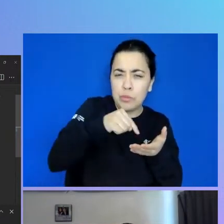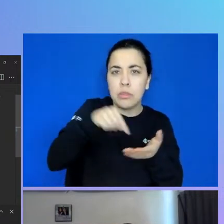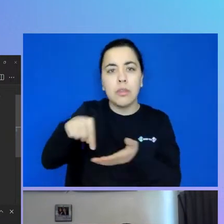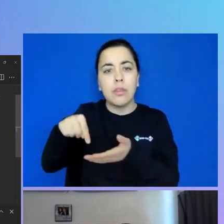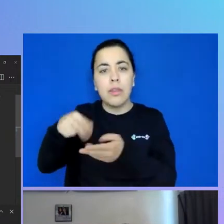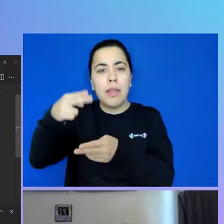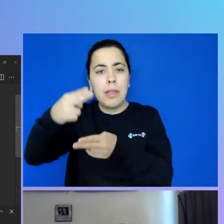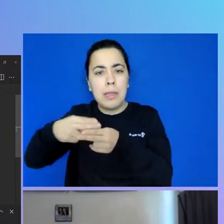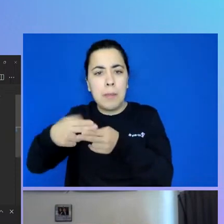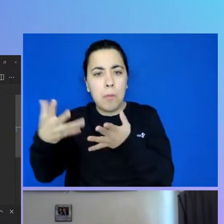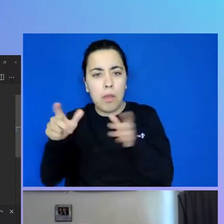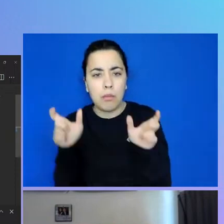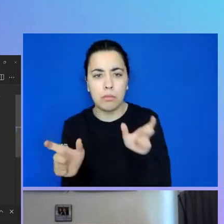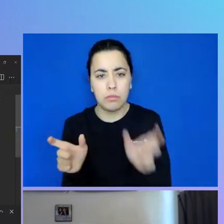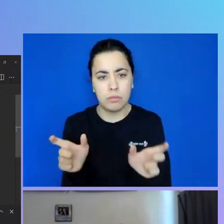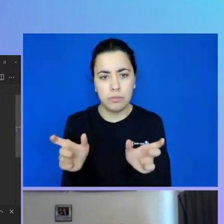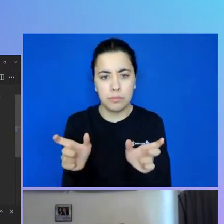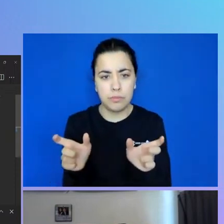encapsulated within the label tags and the closing label tags.